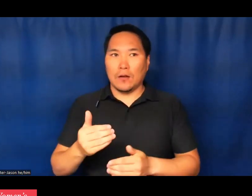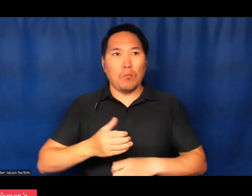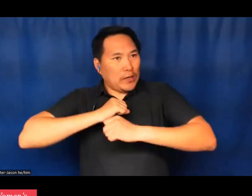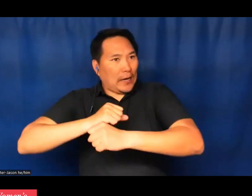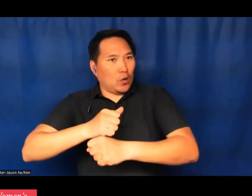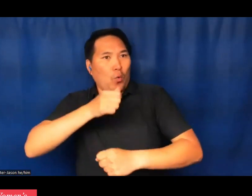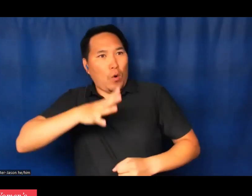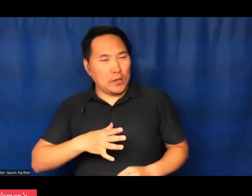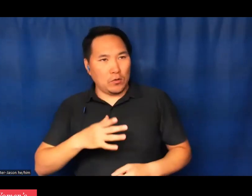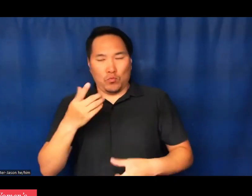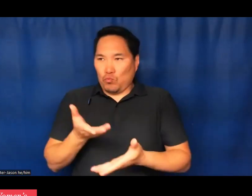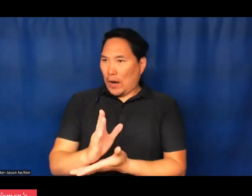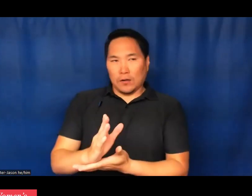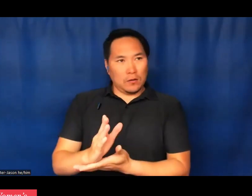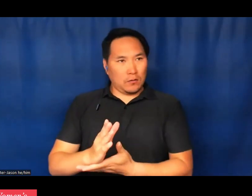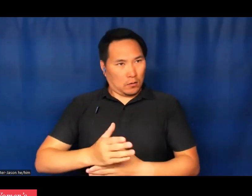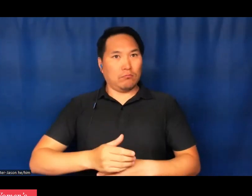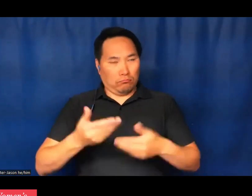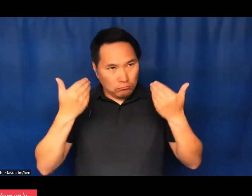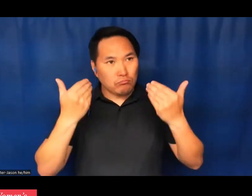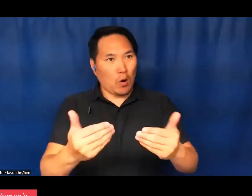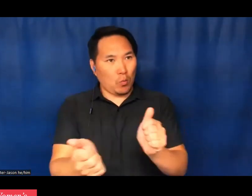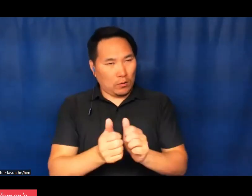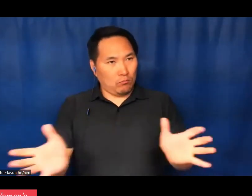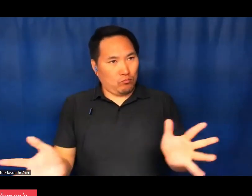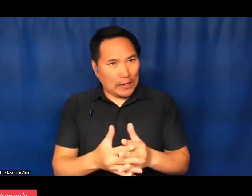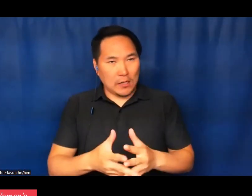whether to terminate a pregnancy or carry it to term. Just a footnote.